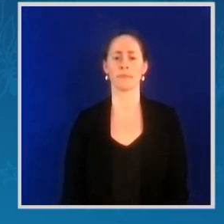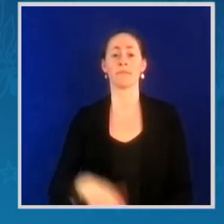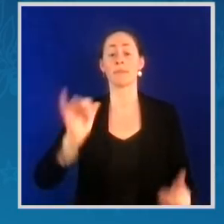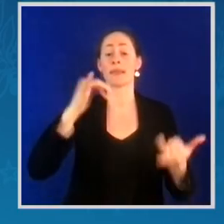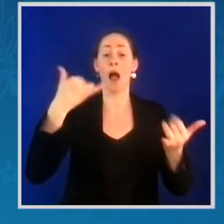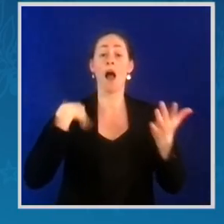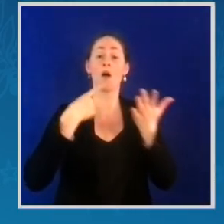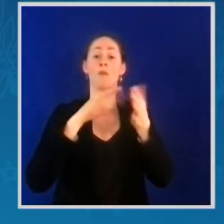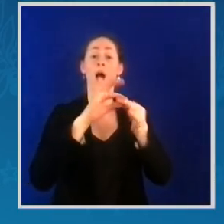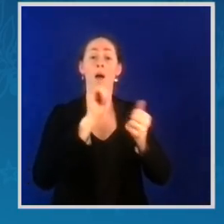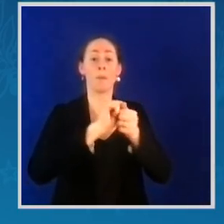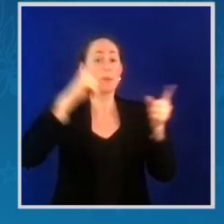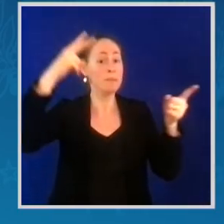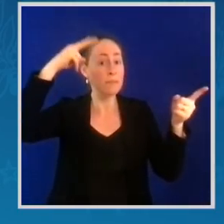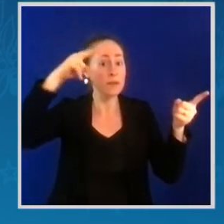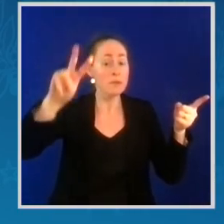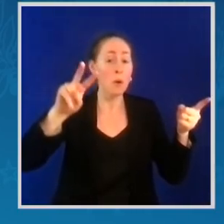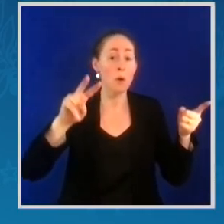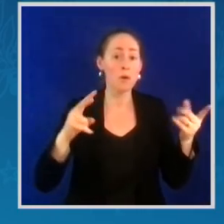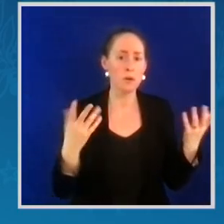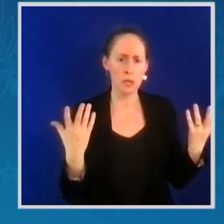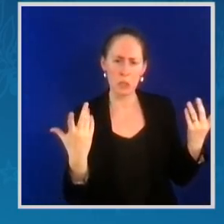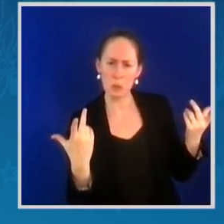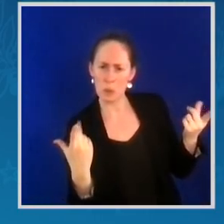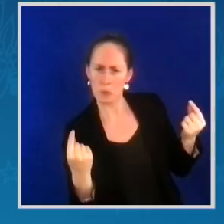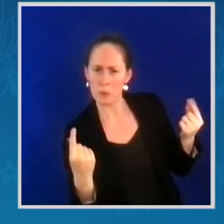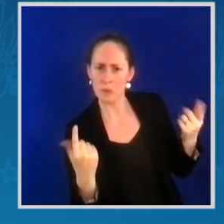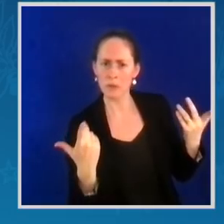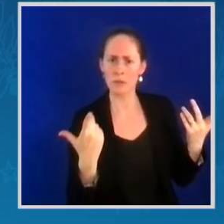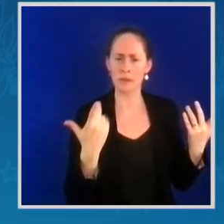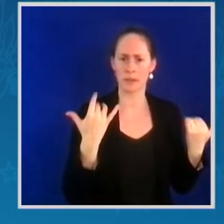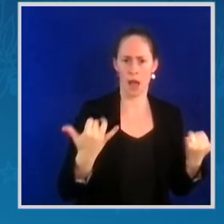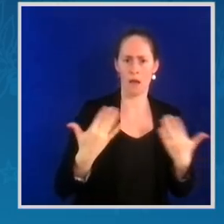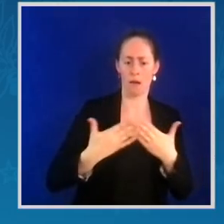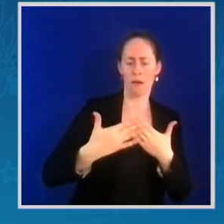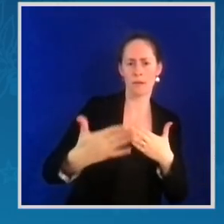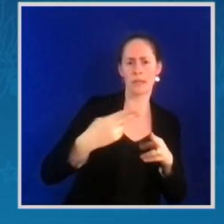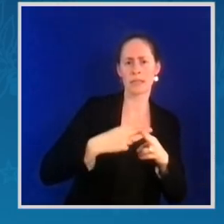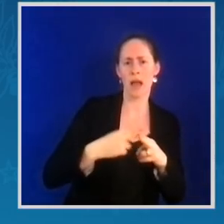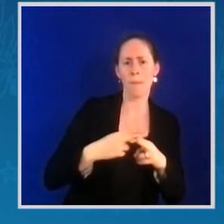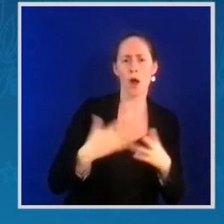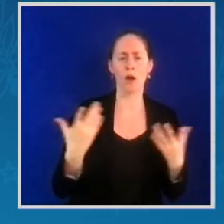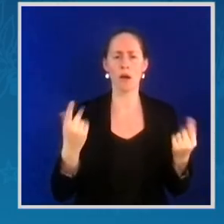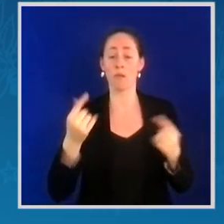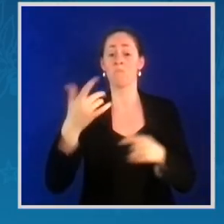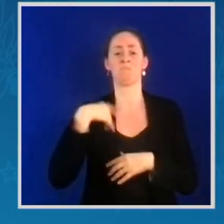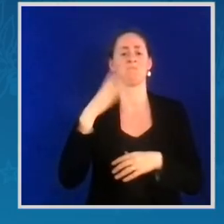visas for people entering Mexico through its southern border. There were no promises made or any commitments,